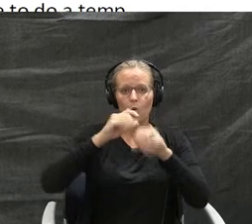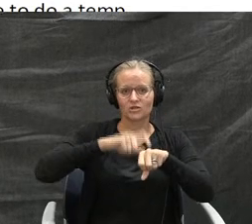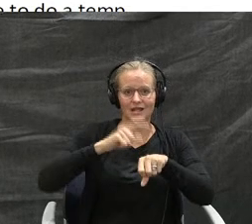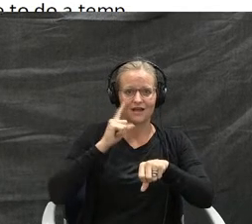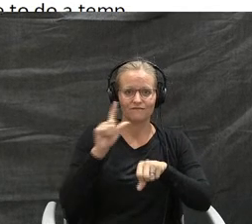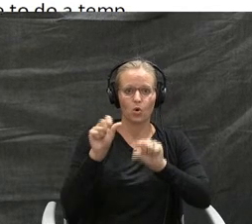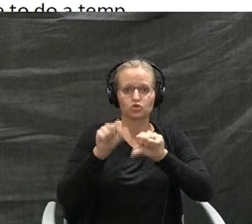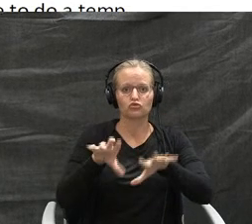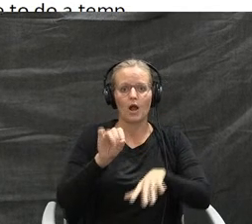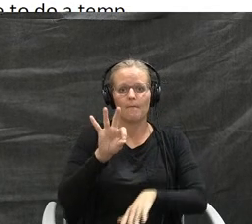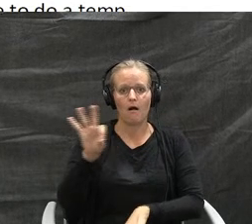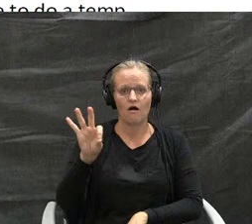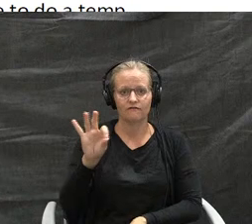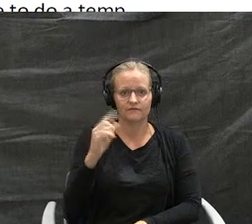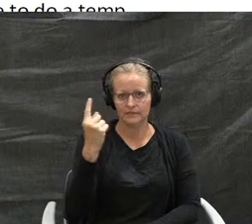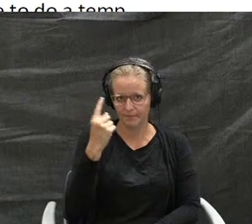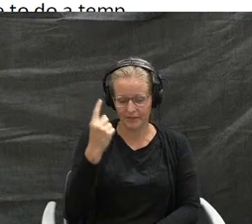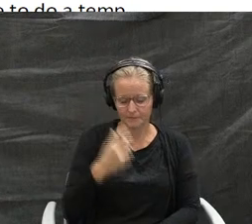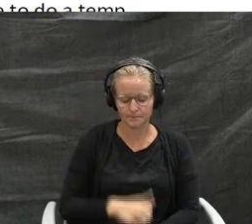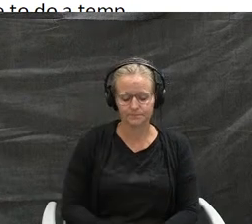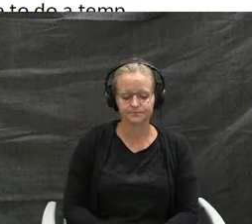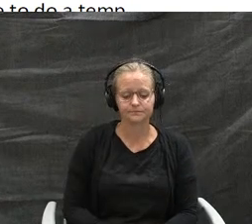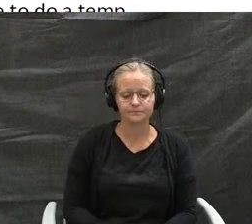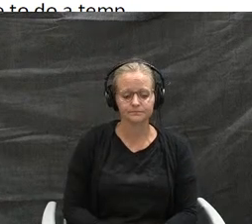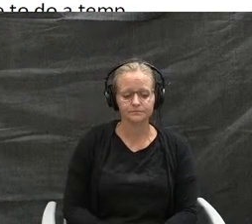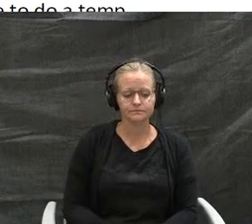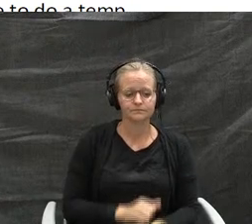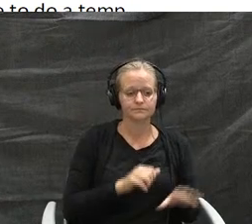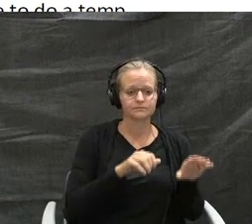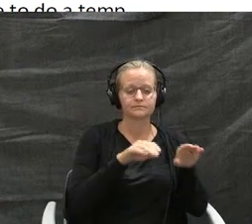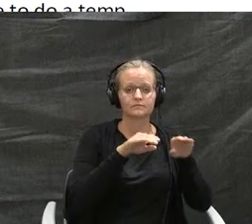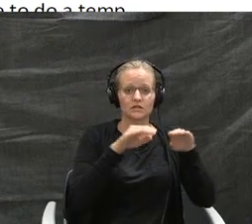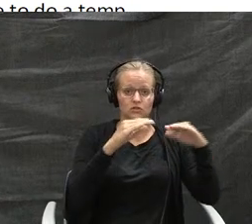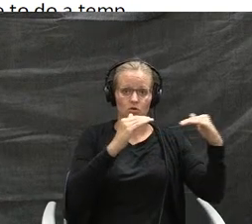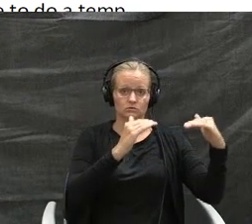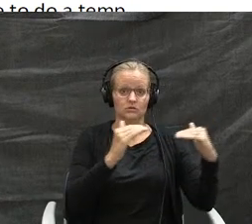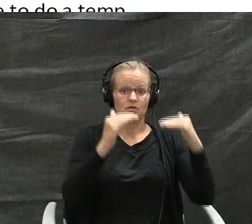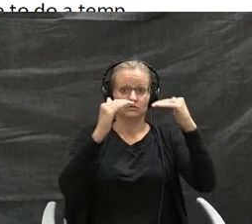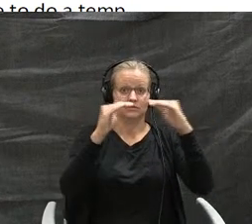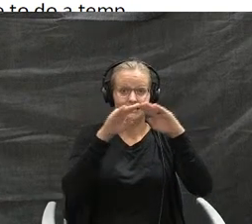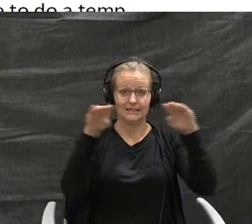And so the next year then would be the K through three students